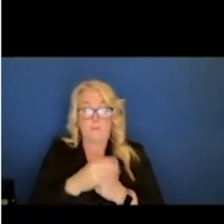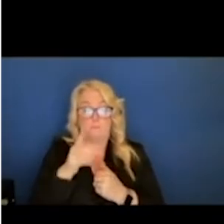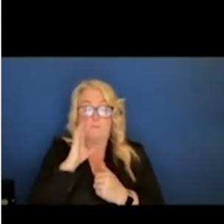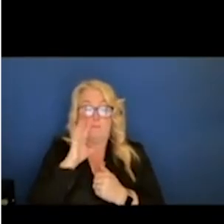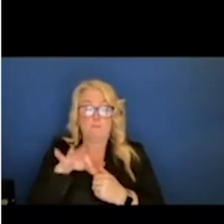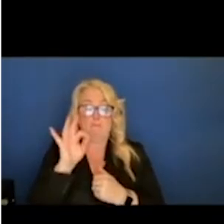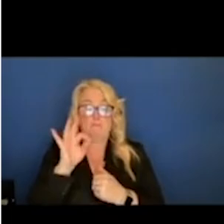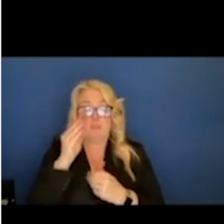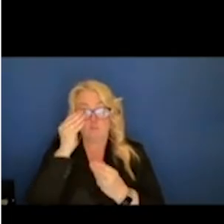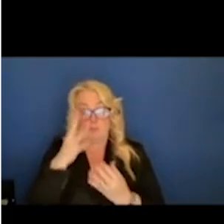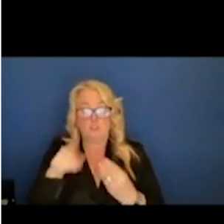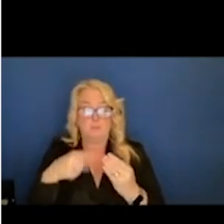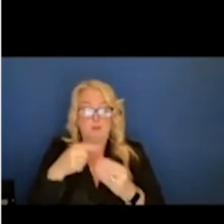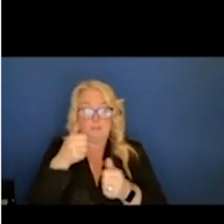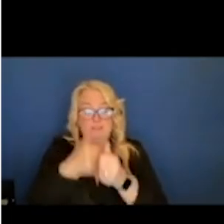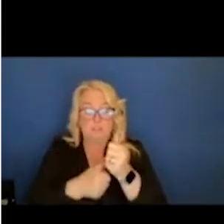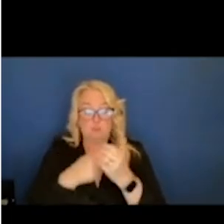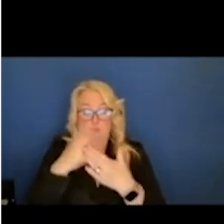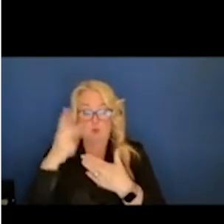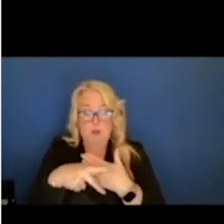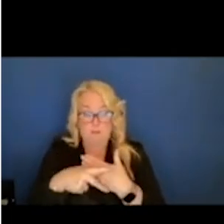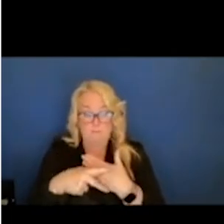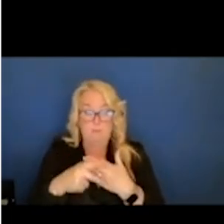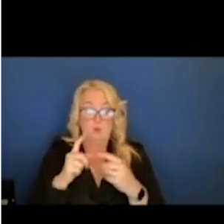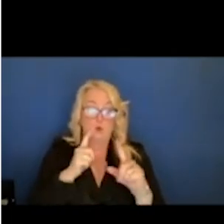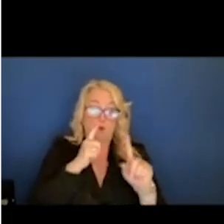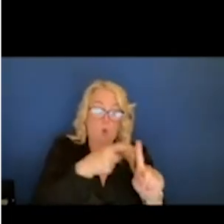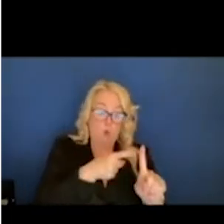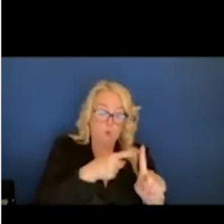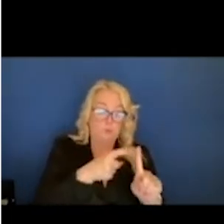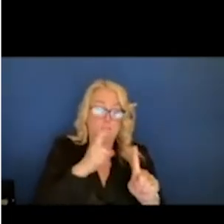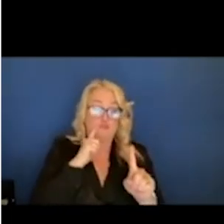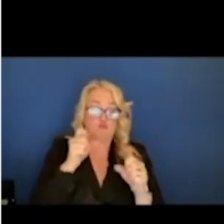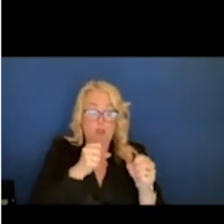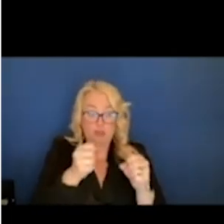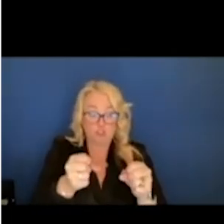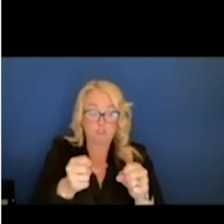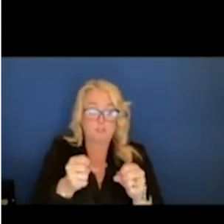about each program, including their goals, strategies, and what they've accomplished.